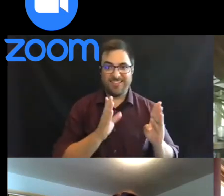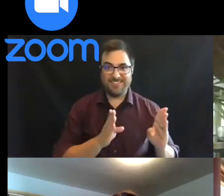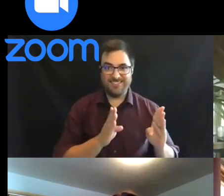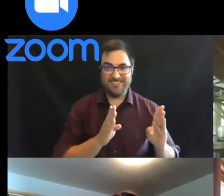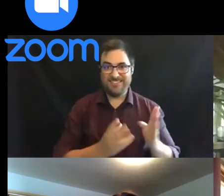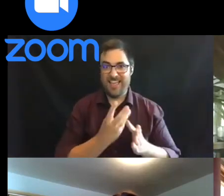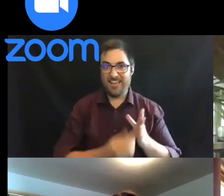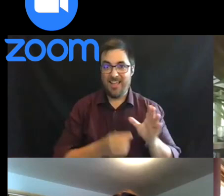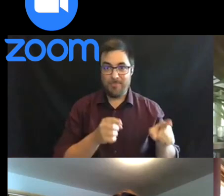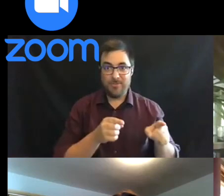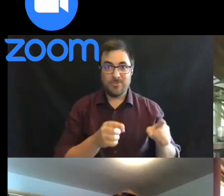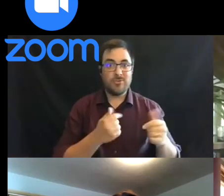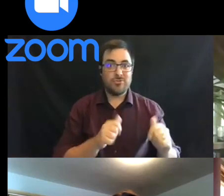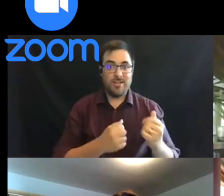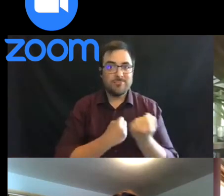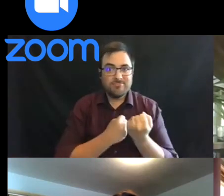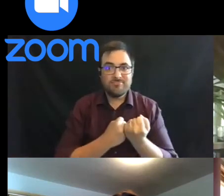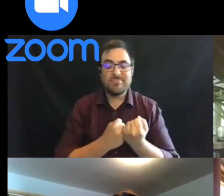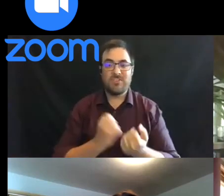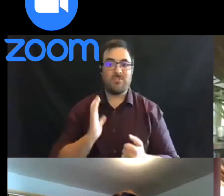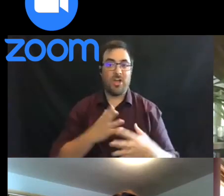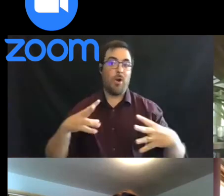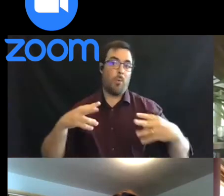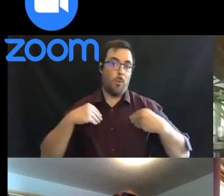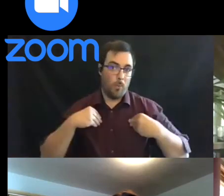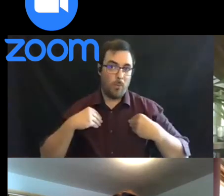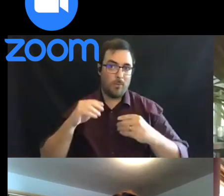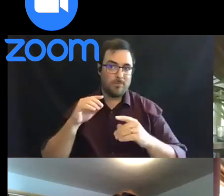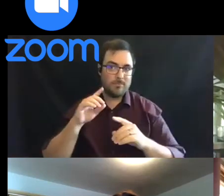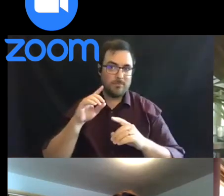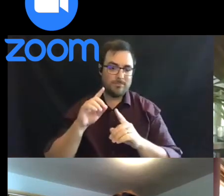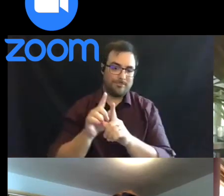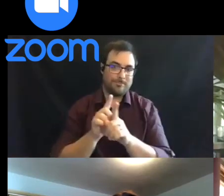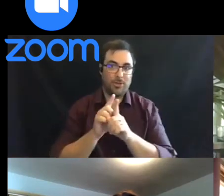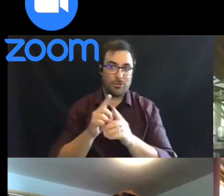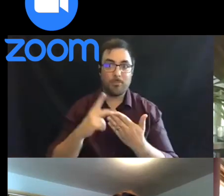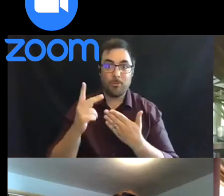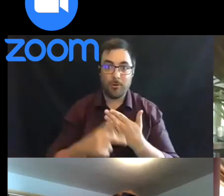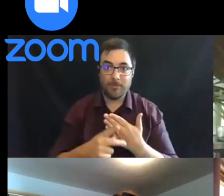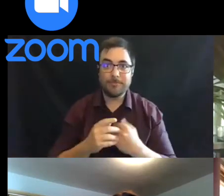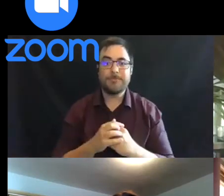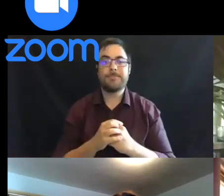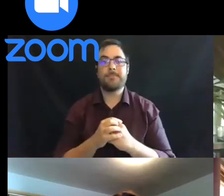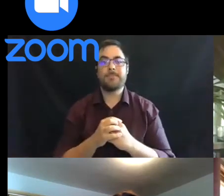our deaf and hard of hearing mentor program. So we are a role model program. Sorry we have the deaf